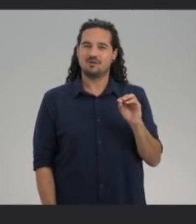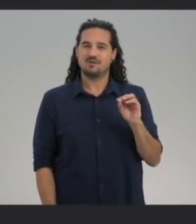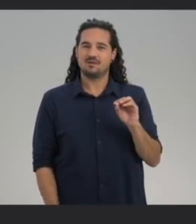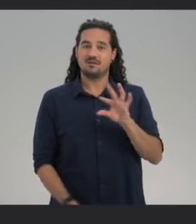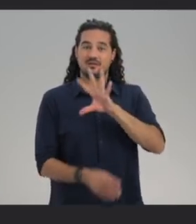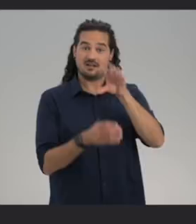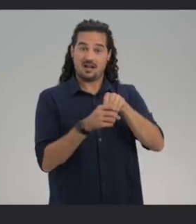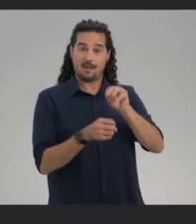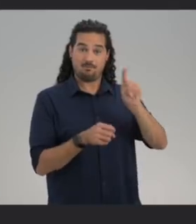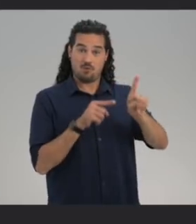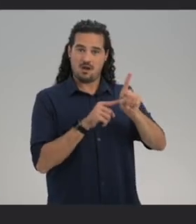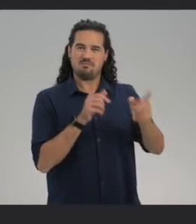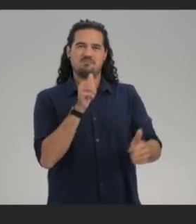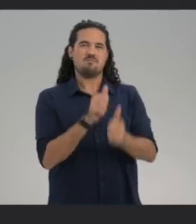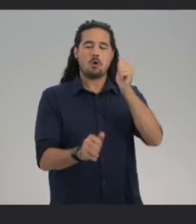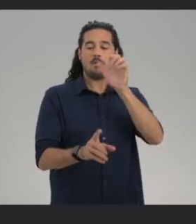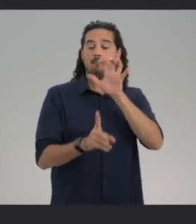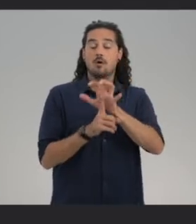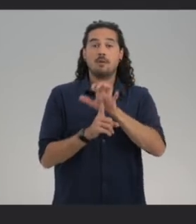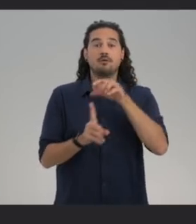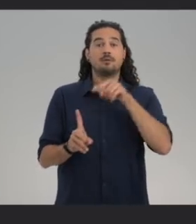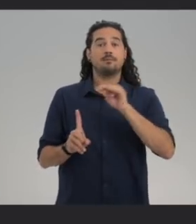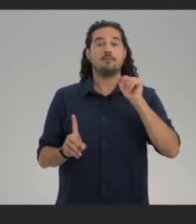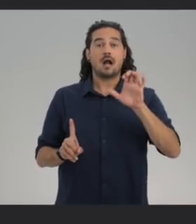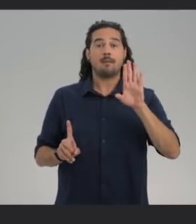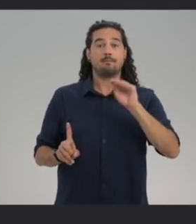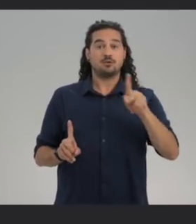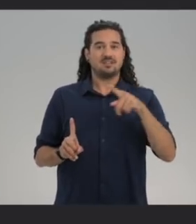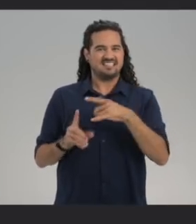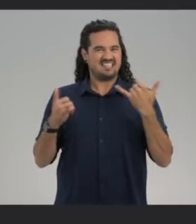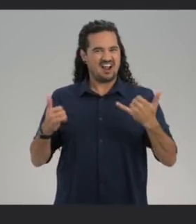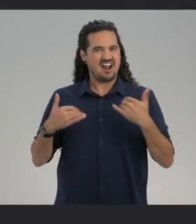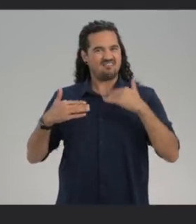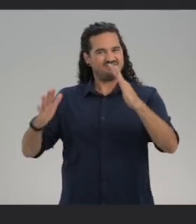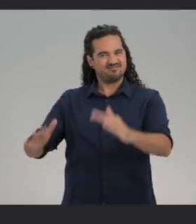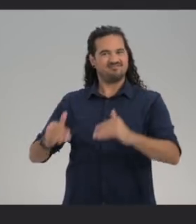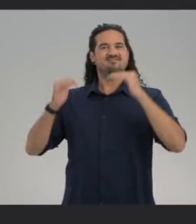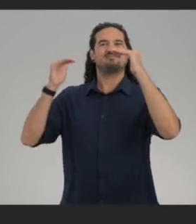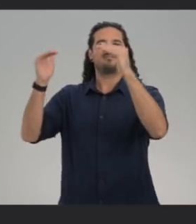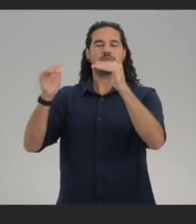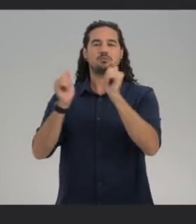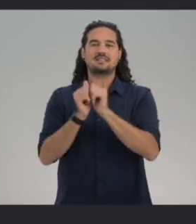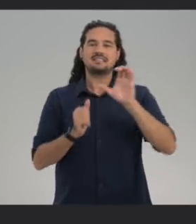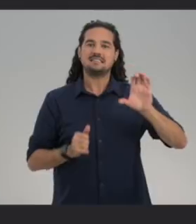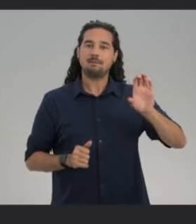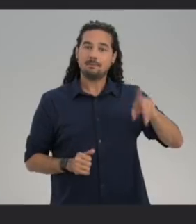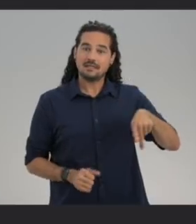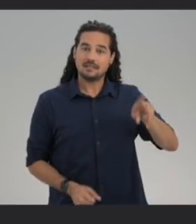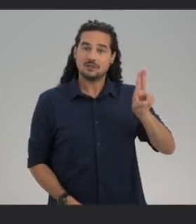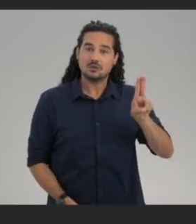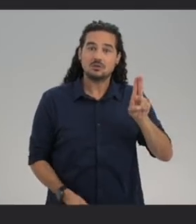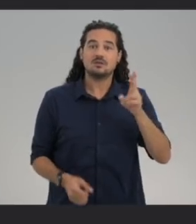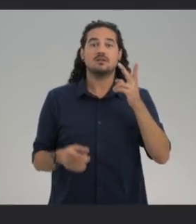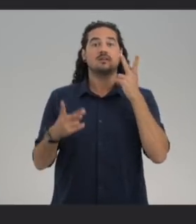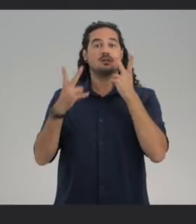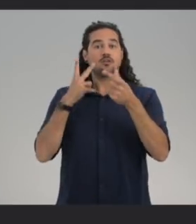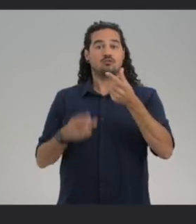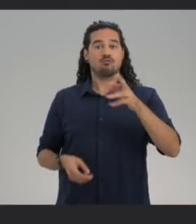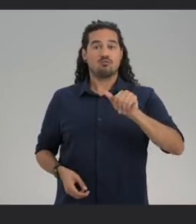With M1, our most popular MacBook Pro gets a tremendous boost in CPU, graphics and ML performance.